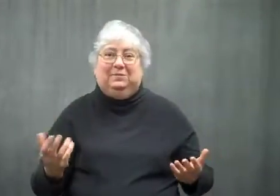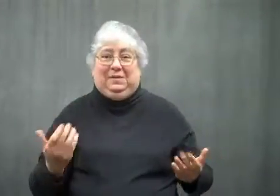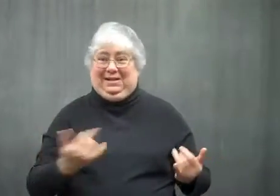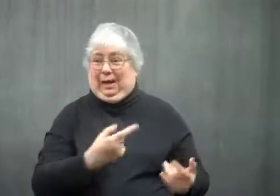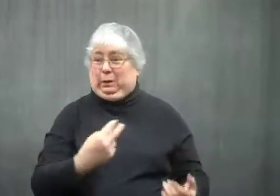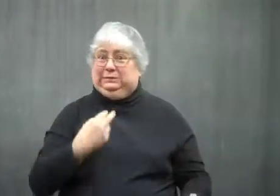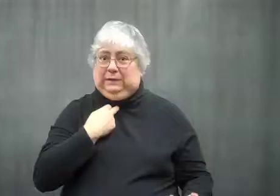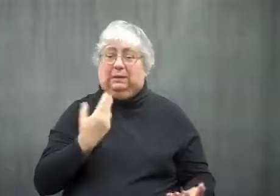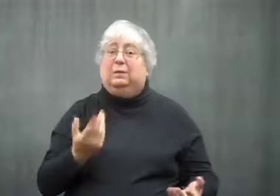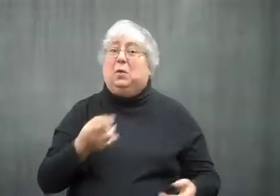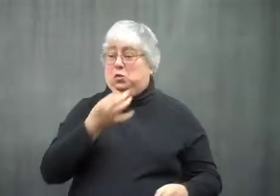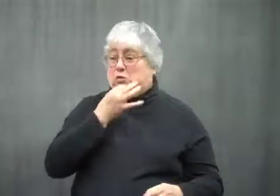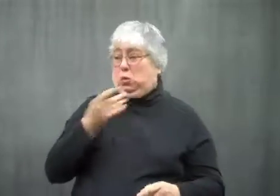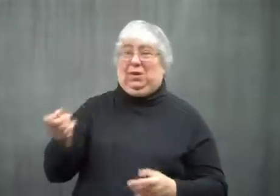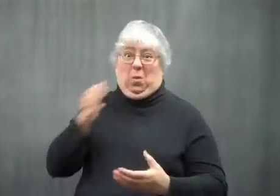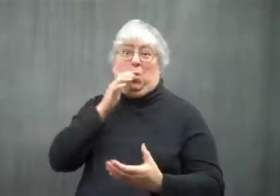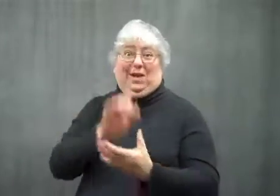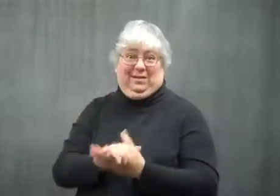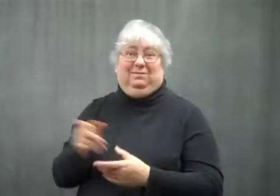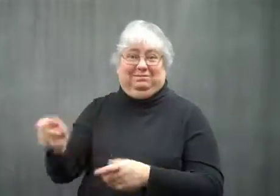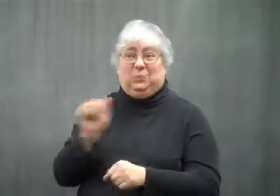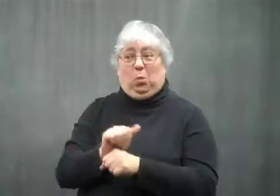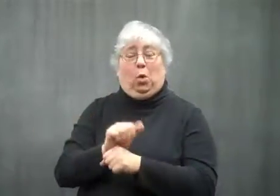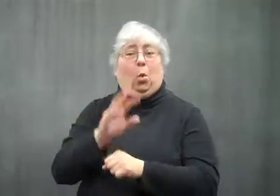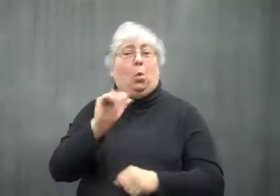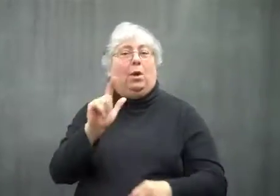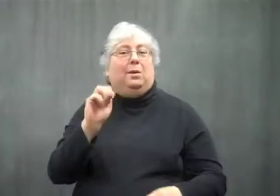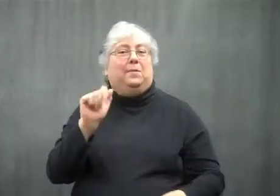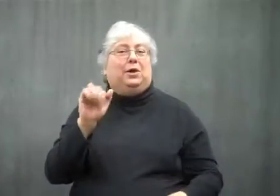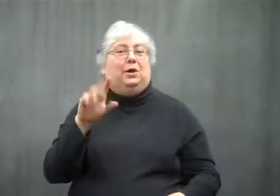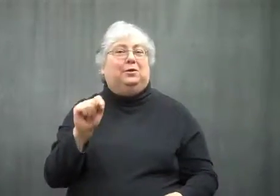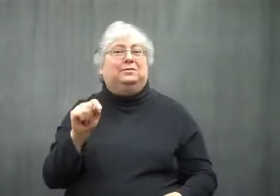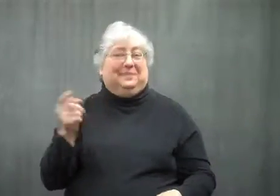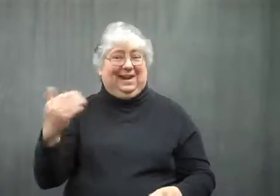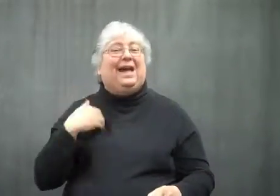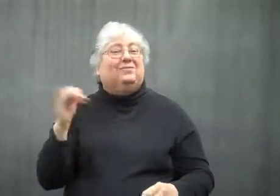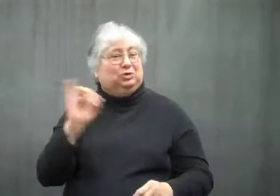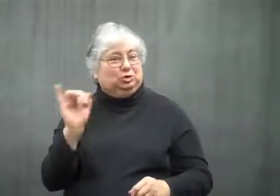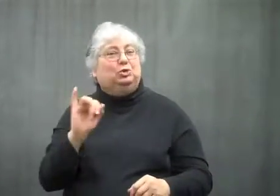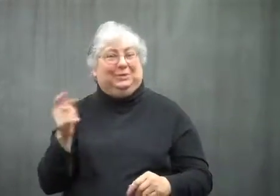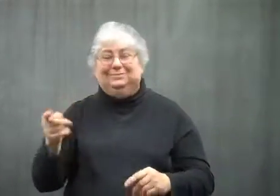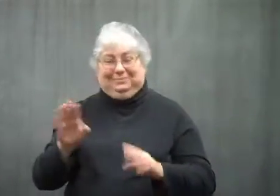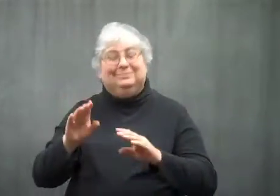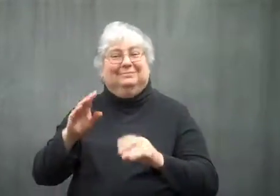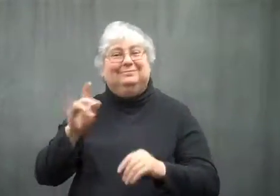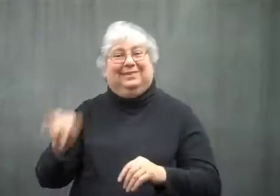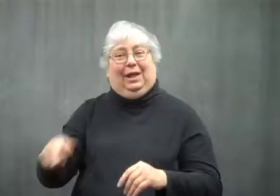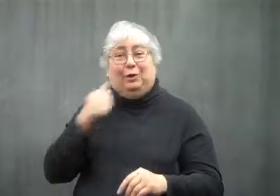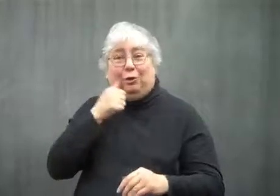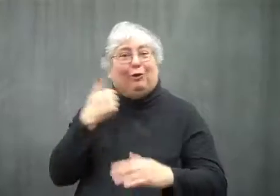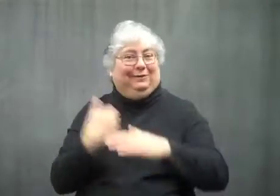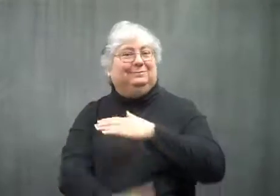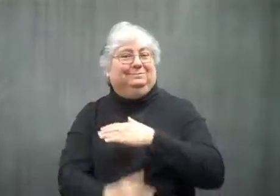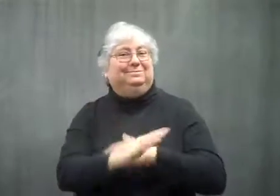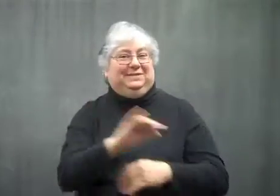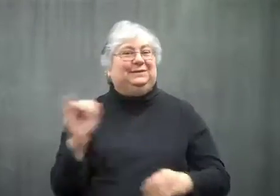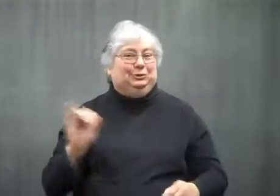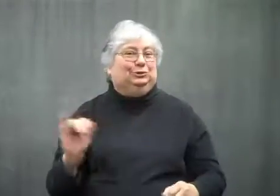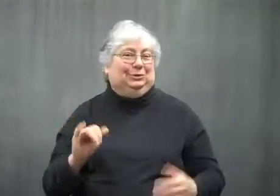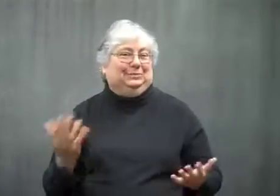He's in a bind. His wife works at Walmart, and will retire soon. She has insurance that covers Aria.